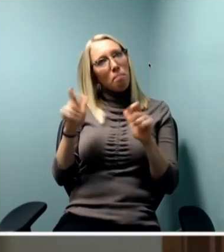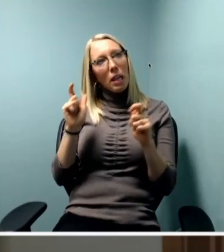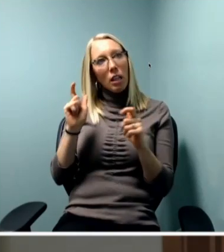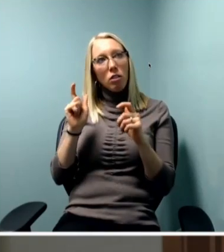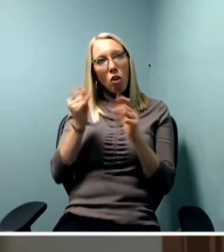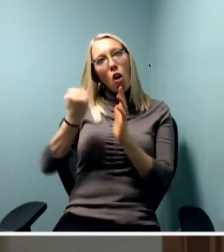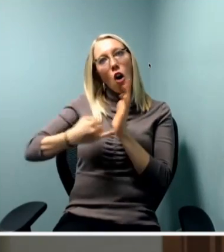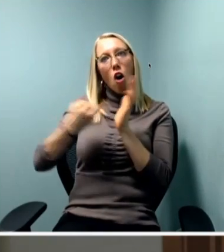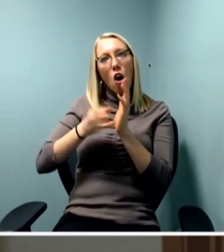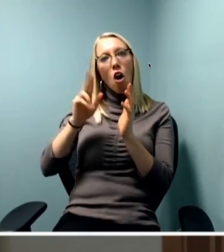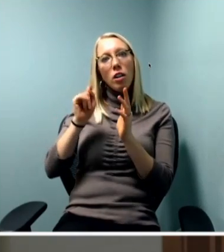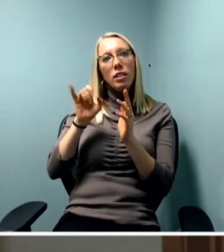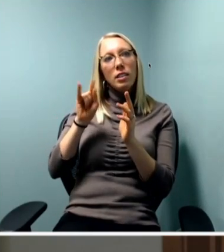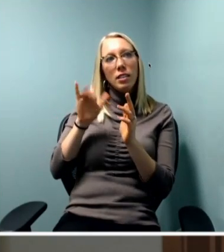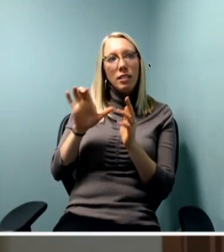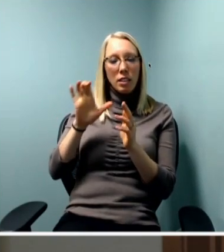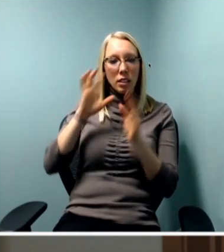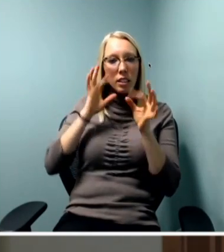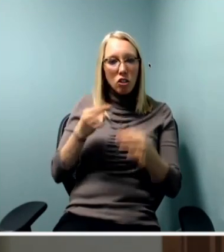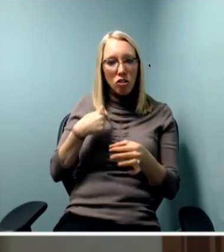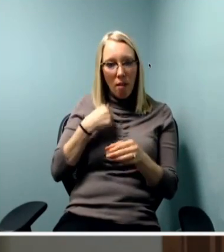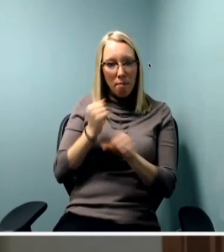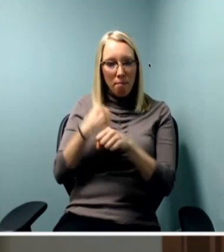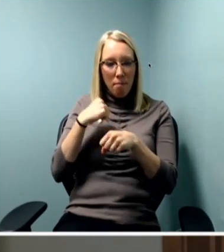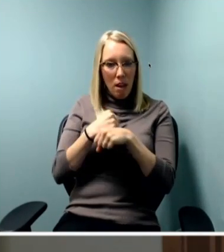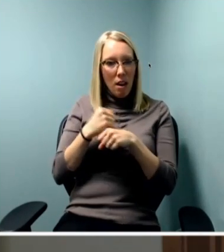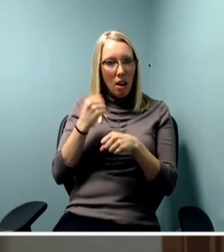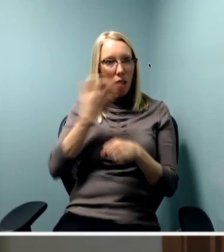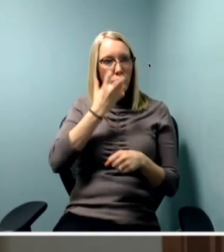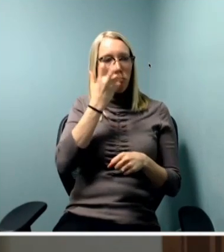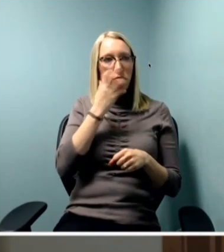And, you know, it definitely-- the idea of commissioning